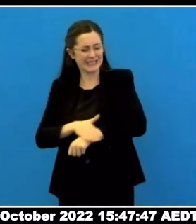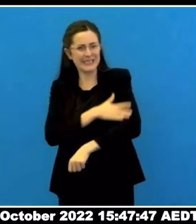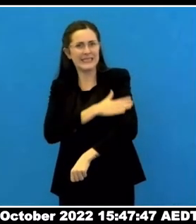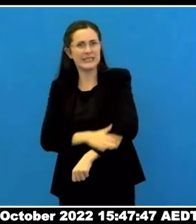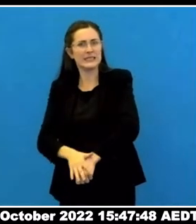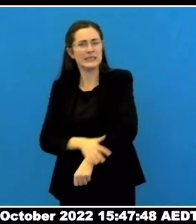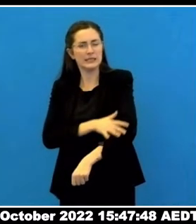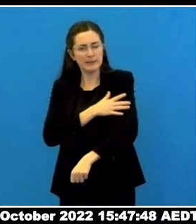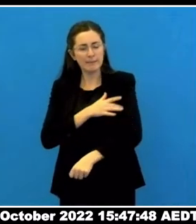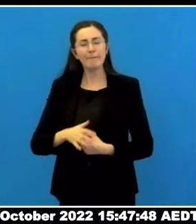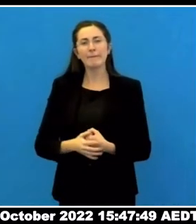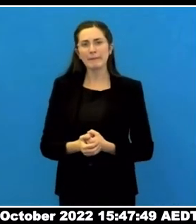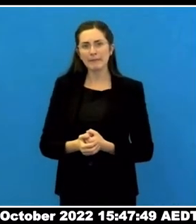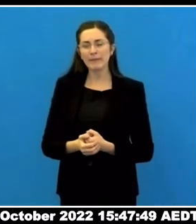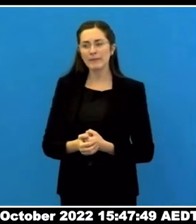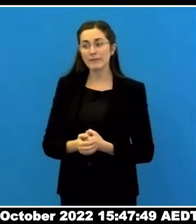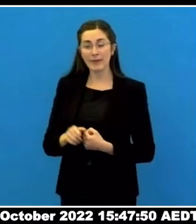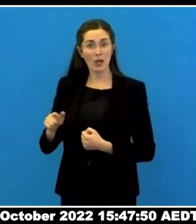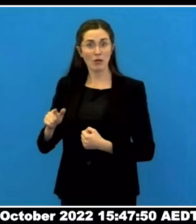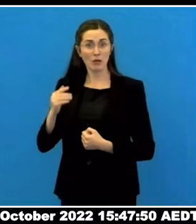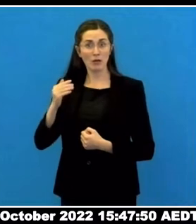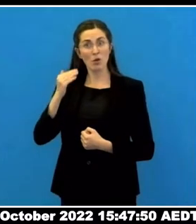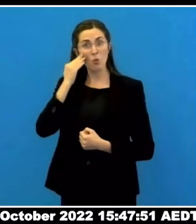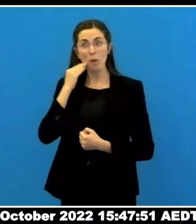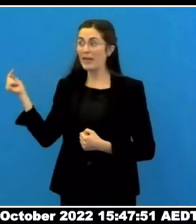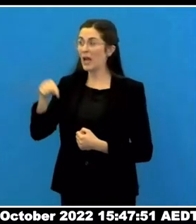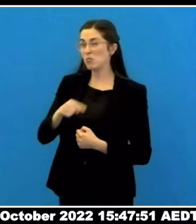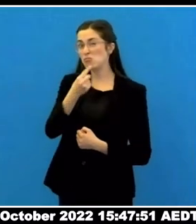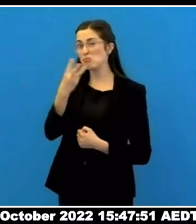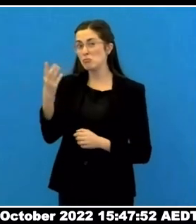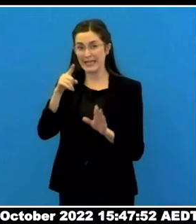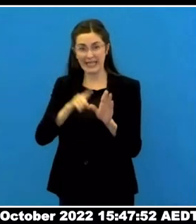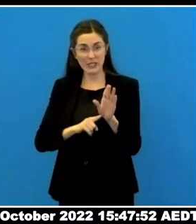she you know, she had been here for a few years and the child